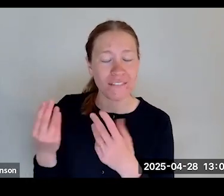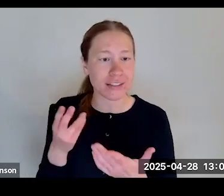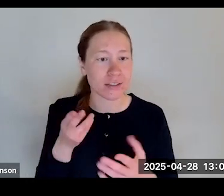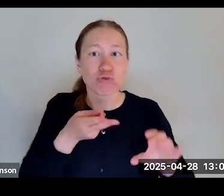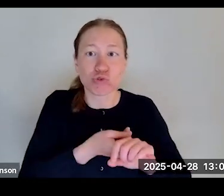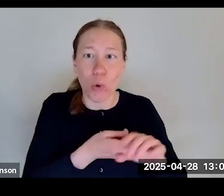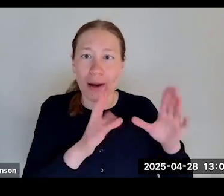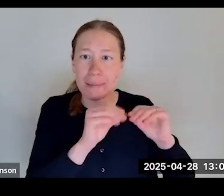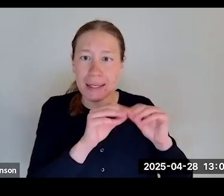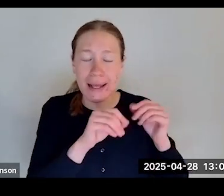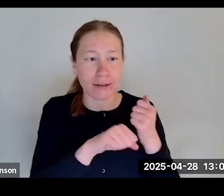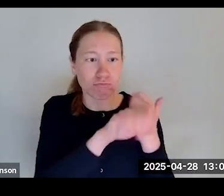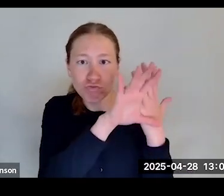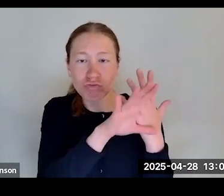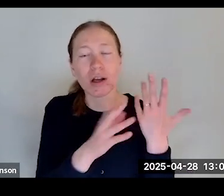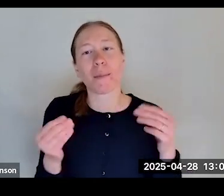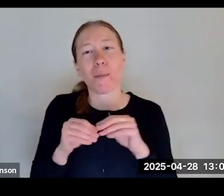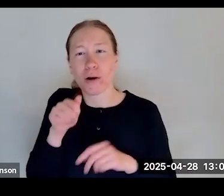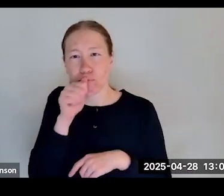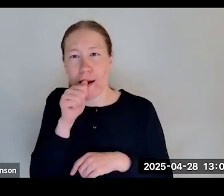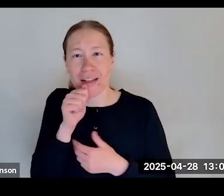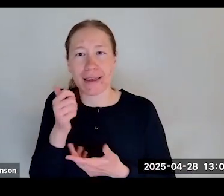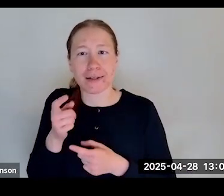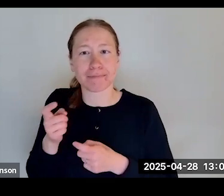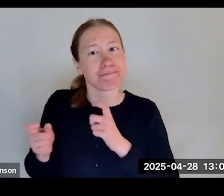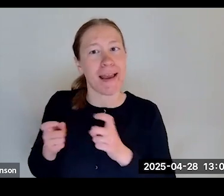but they can more privately mitigate those symptoms in their own environment.